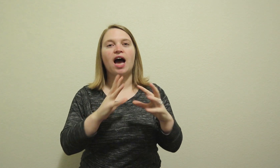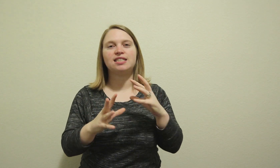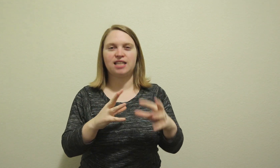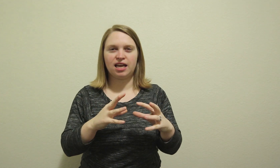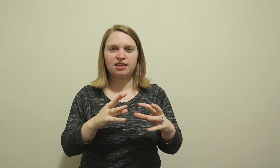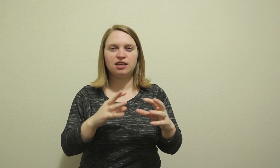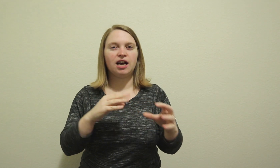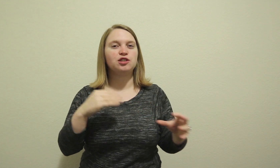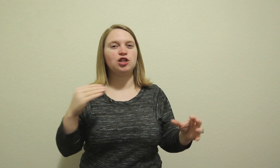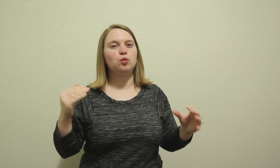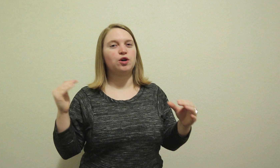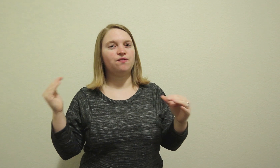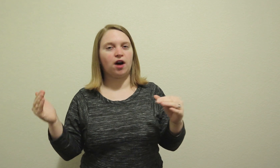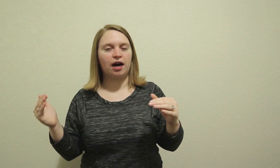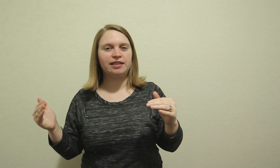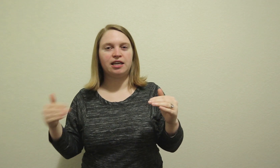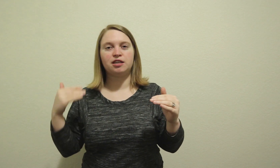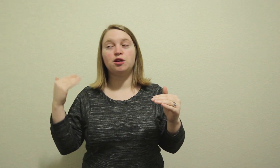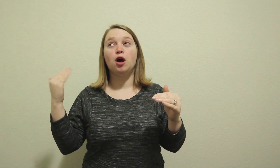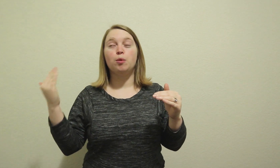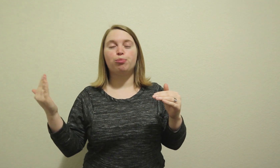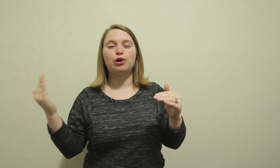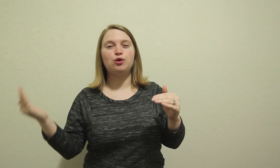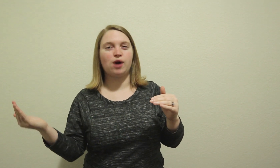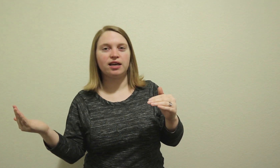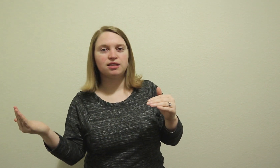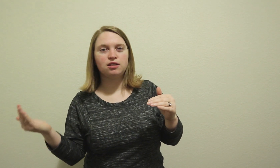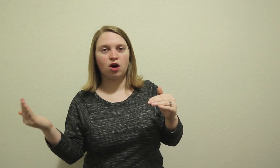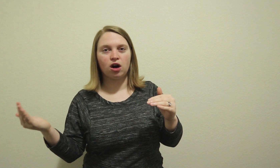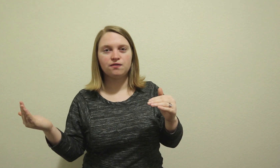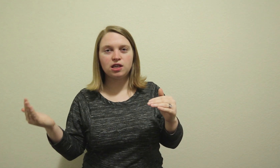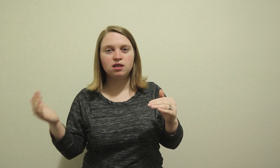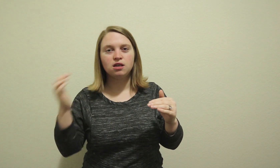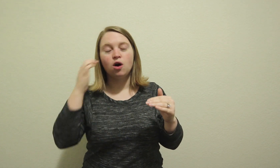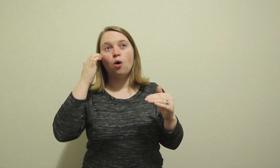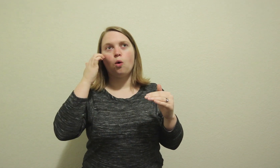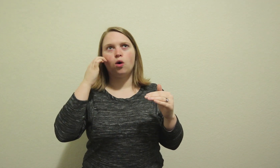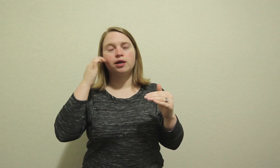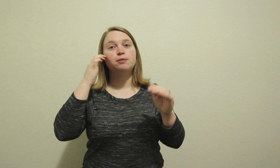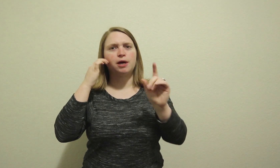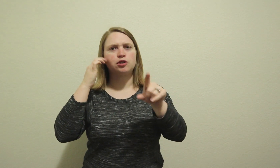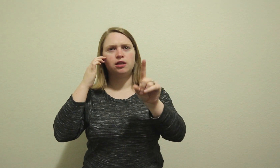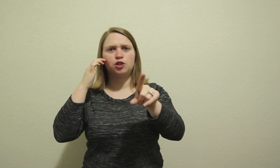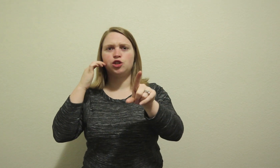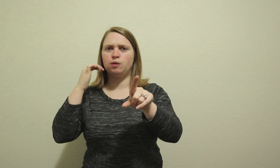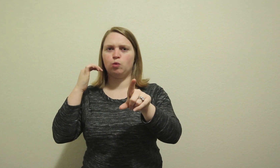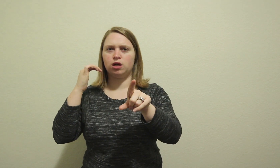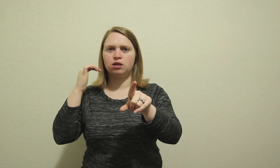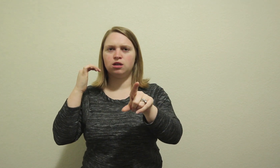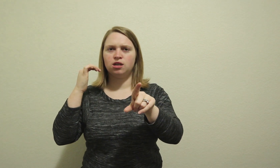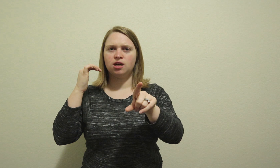that sandy as you would find in pre-grinded coffee or especially the cheap one